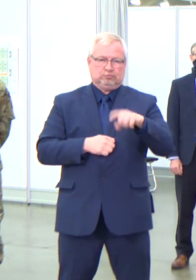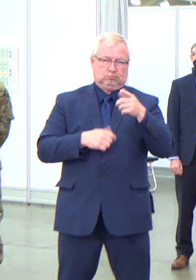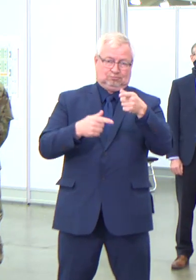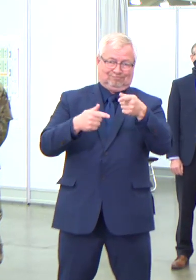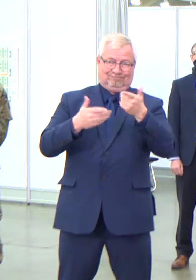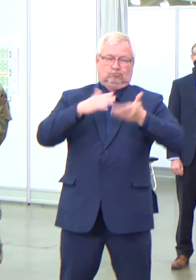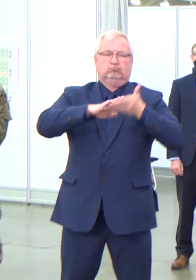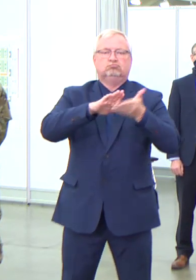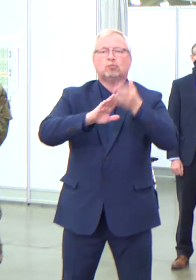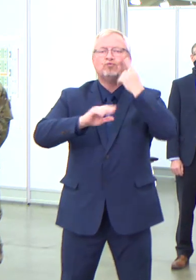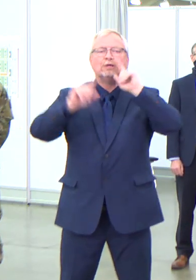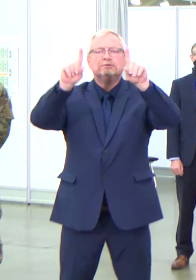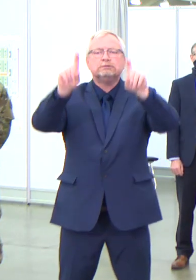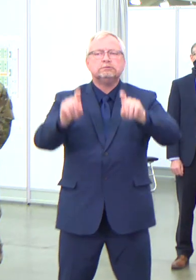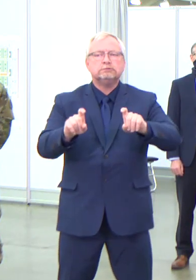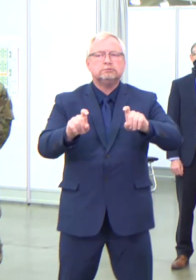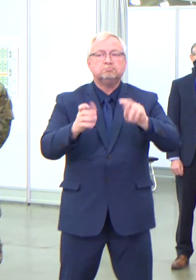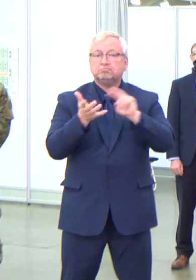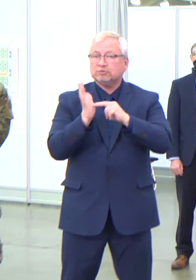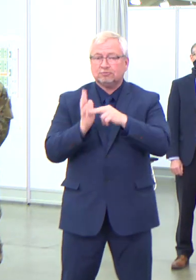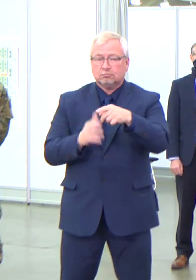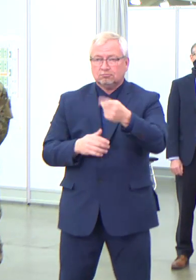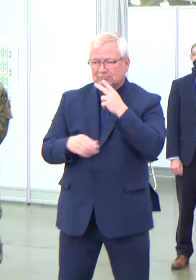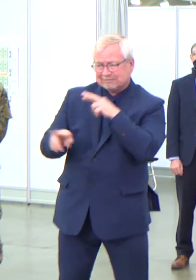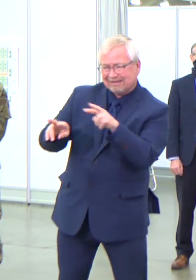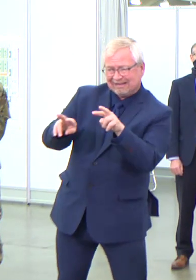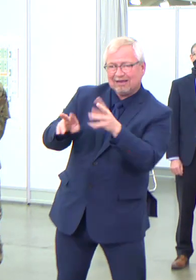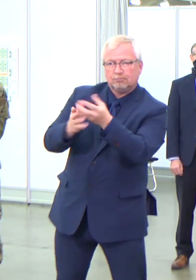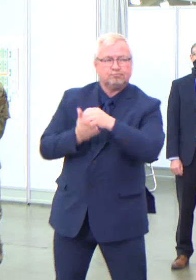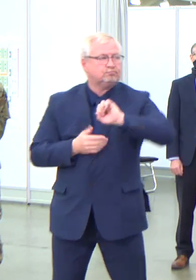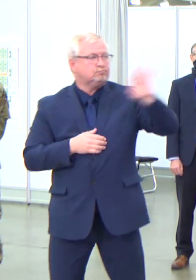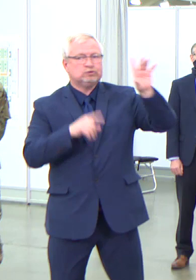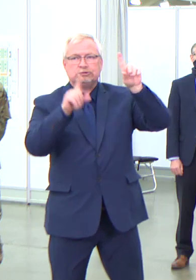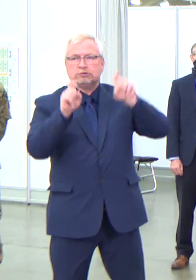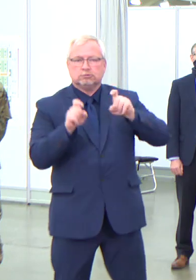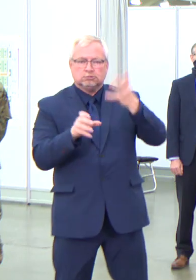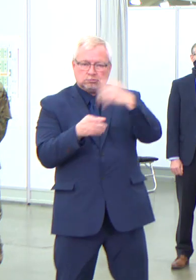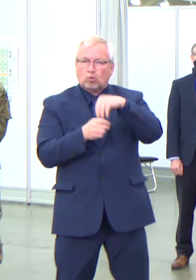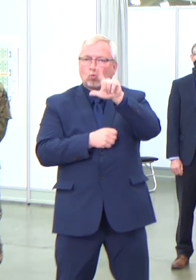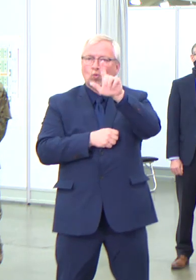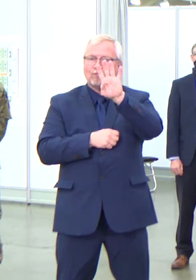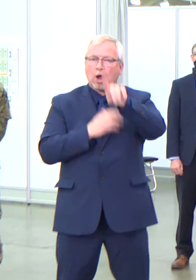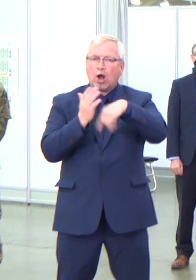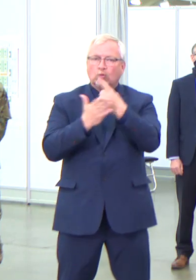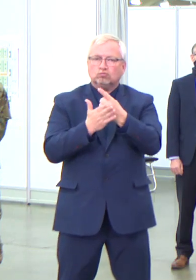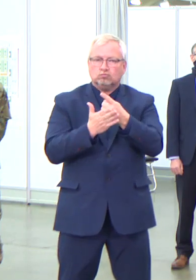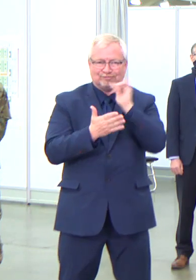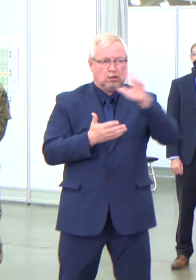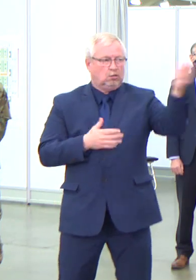laboratory in order to get results in 24 hours rather than awaiting up to